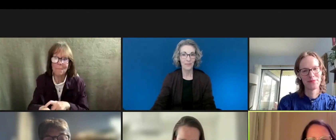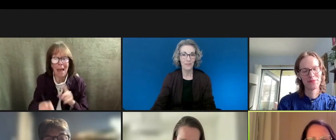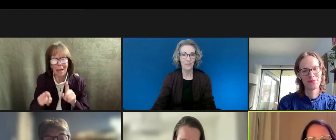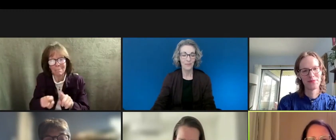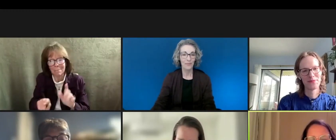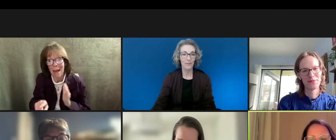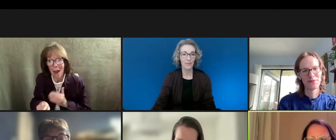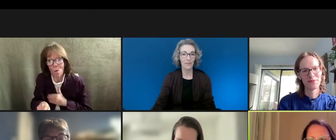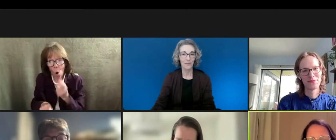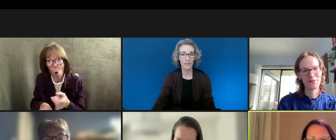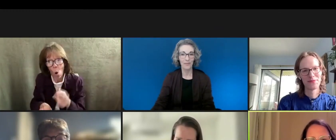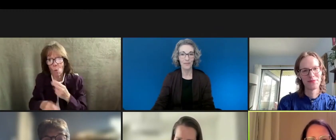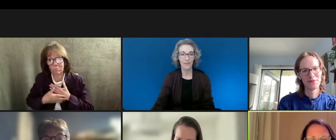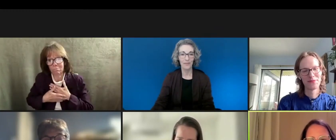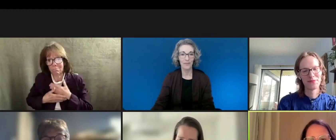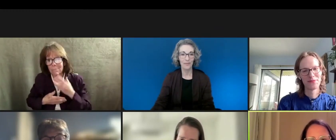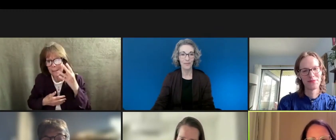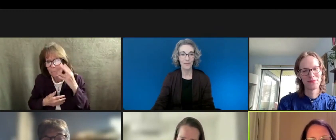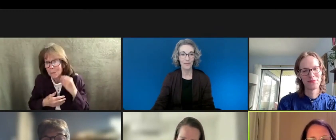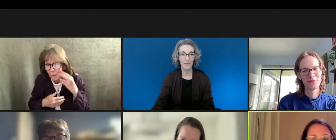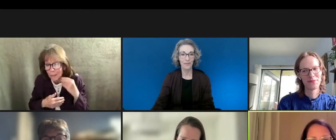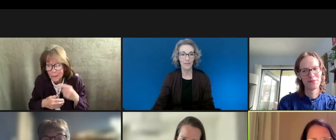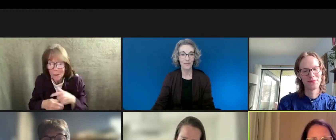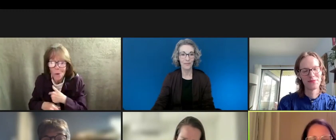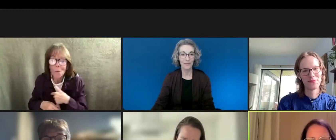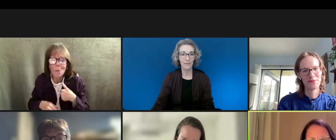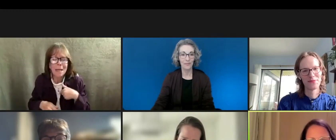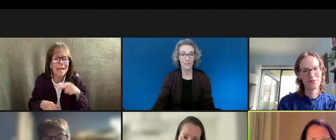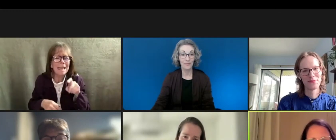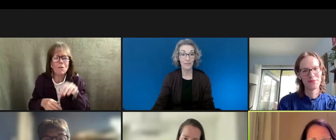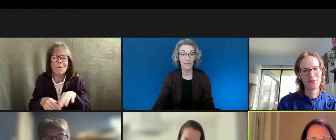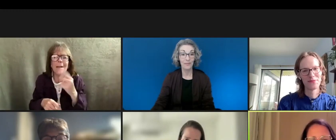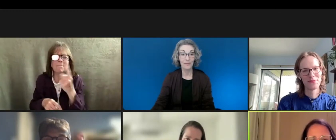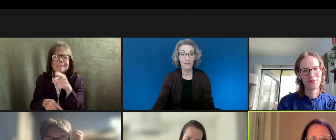I think that finding really an ally somebody that can understand you but